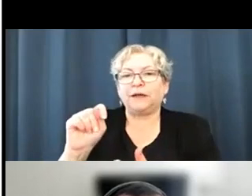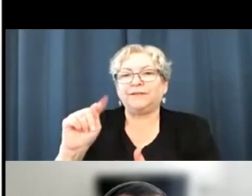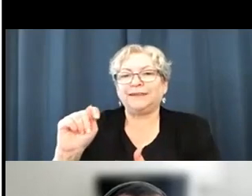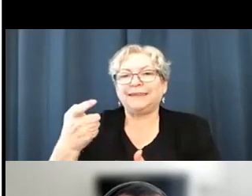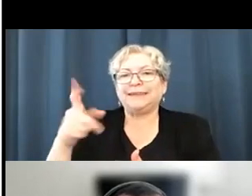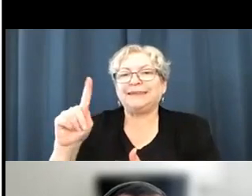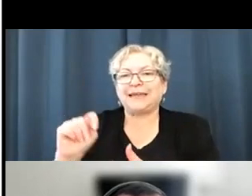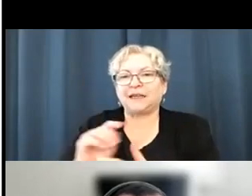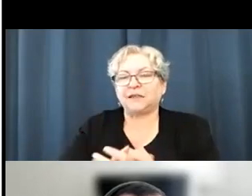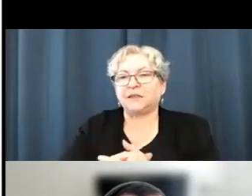Moving forward.